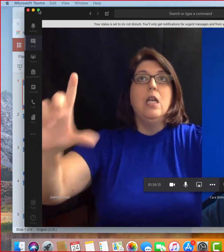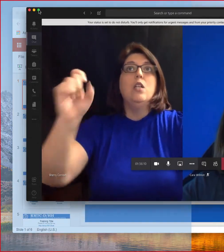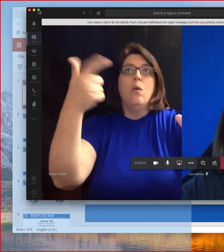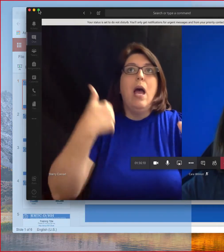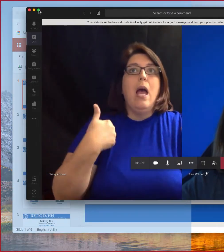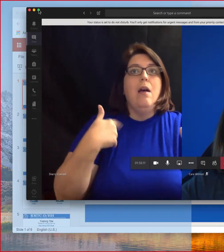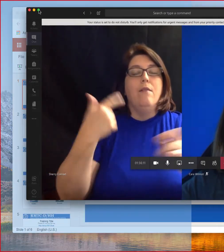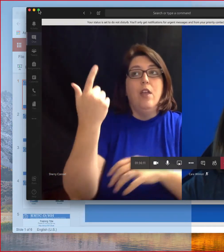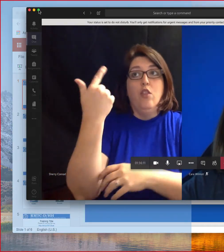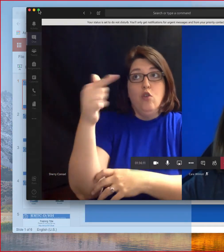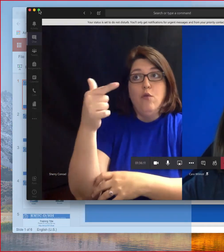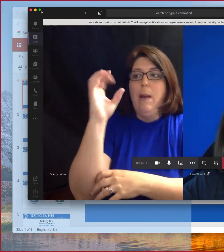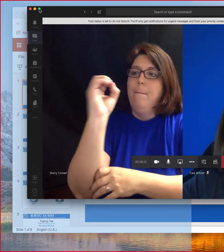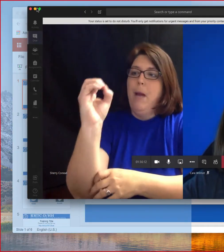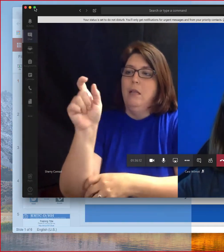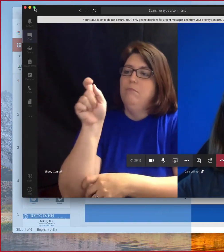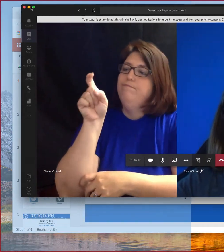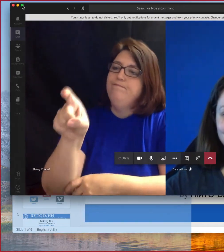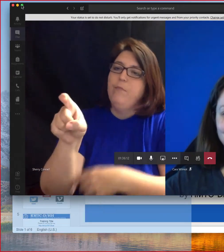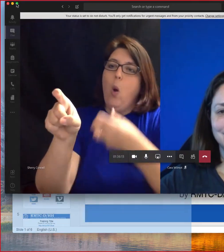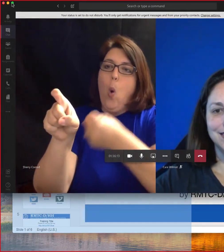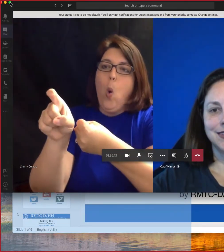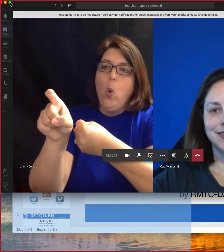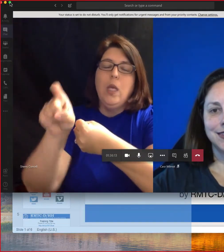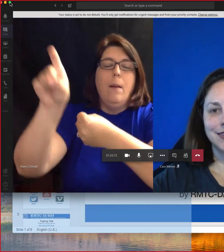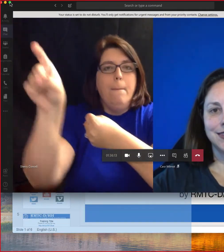I'm going on to hold the green button. I'm gonna put Teams on the left.